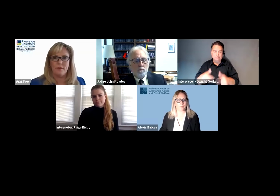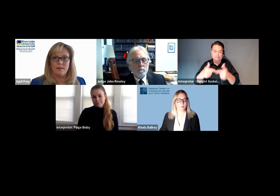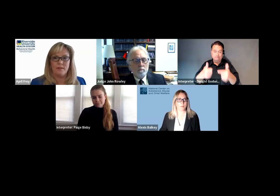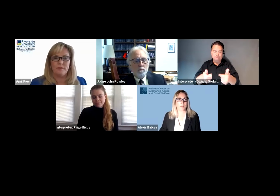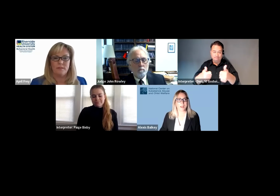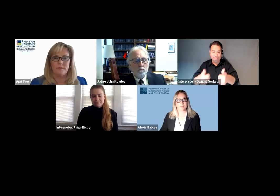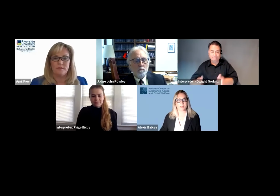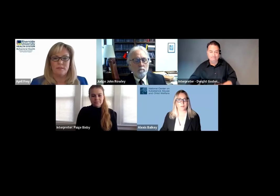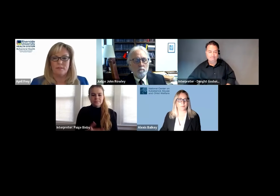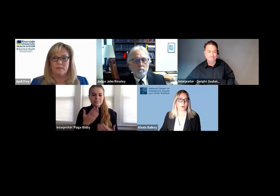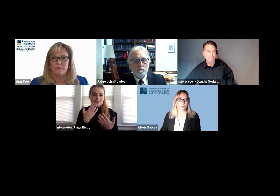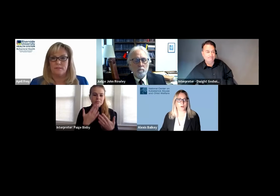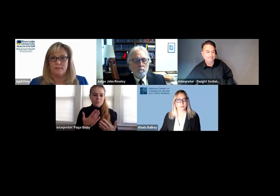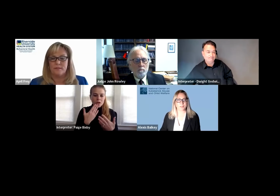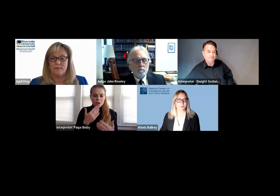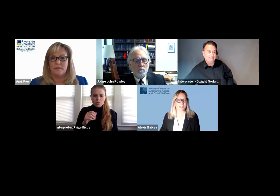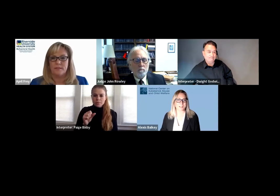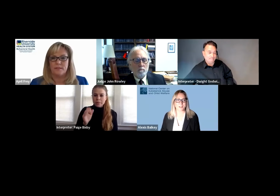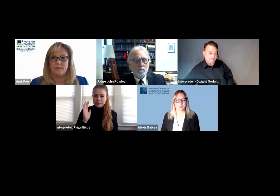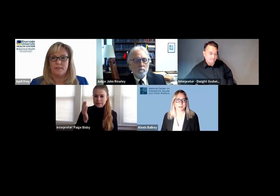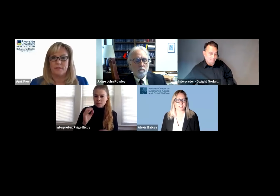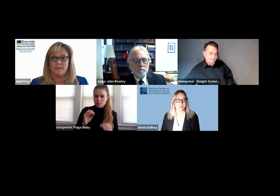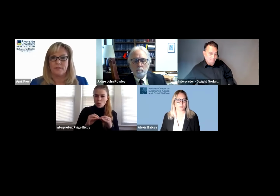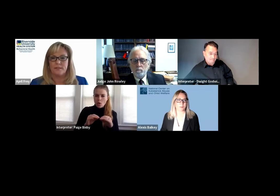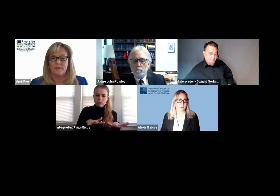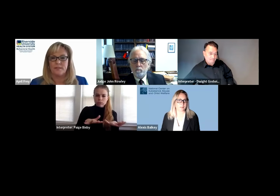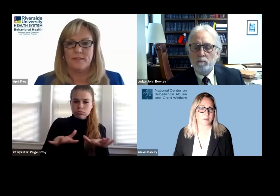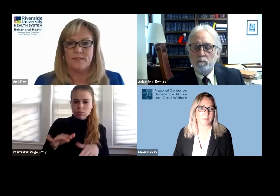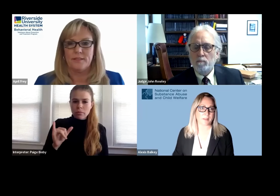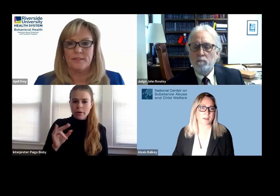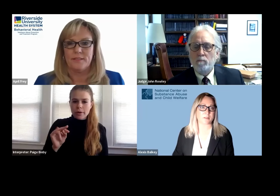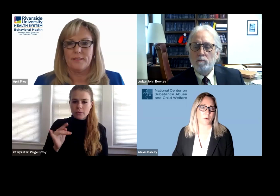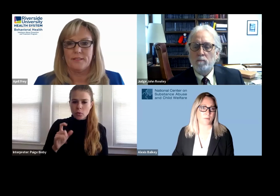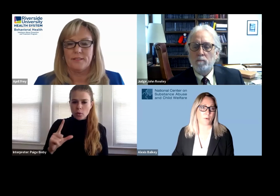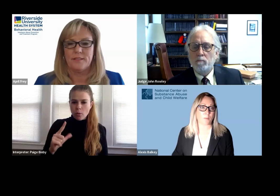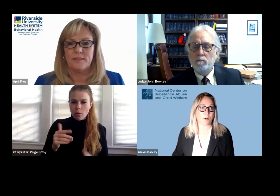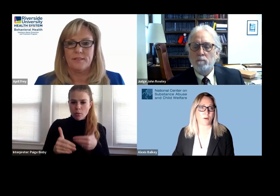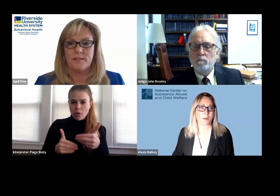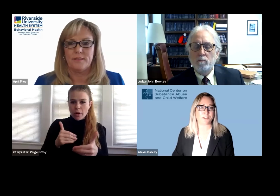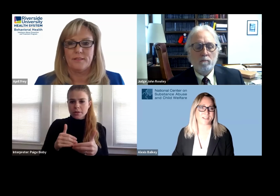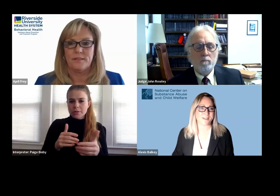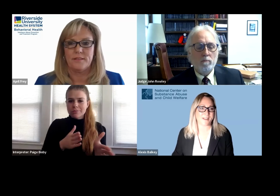from kind of an informal, subjective process of referrals to something that is more formal, objective